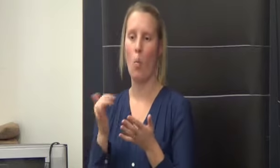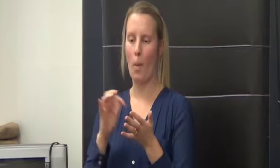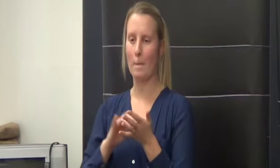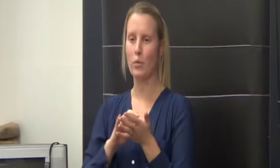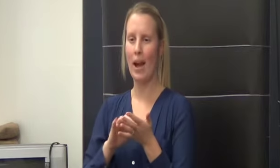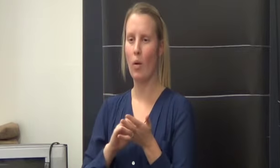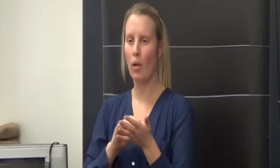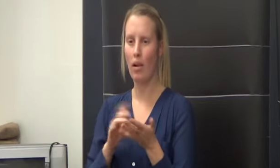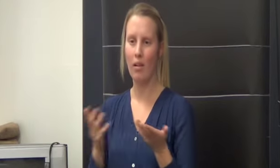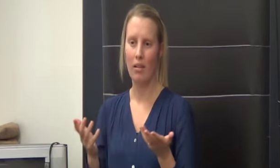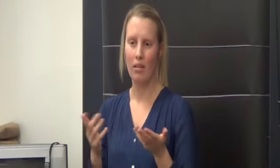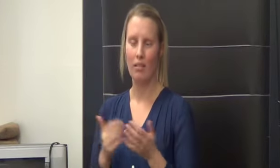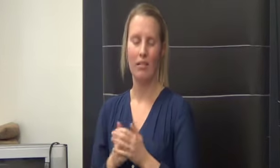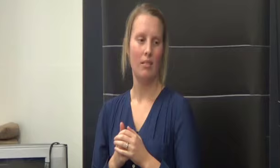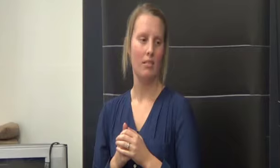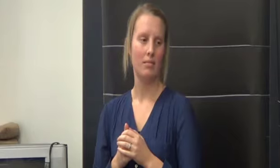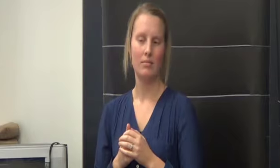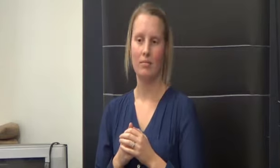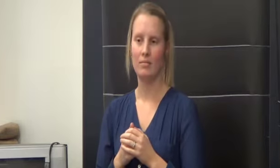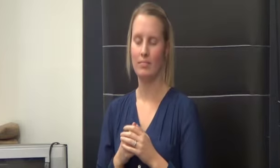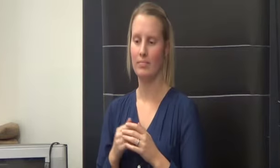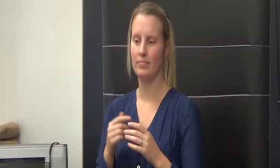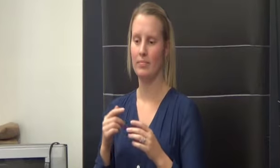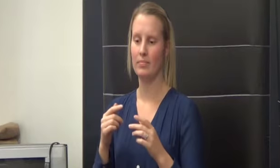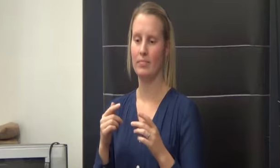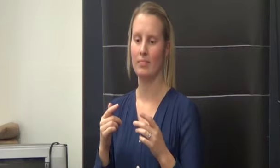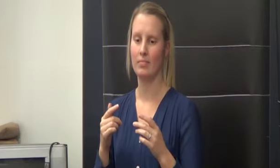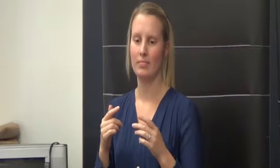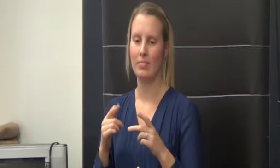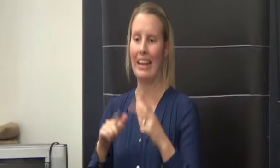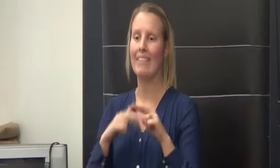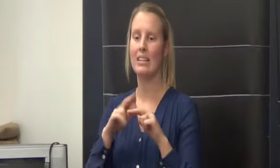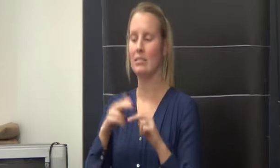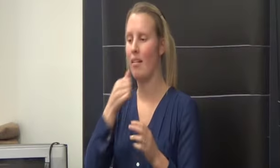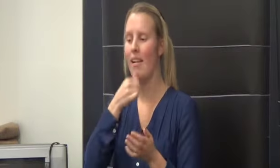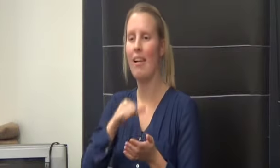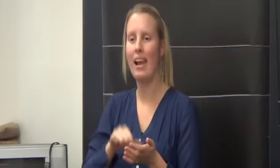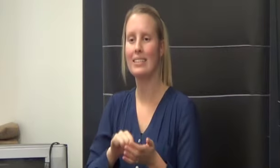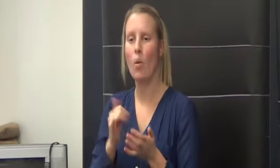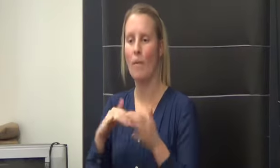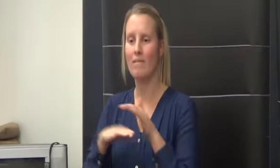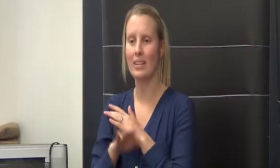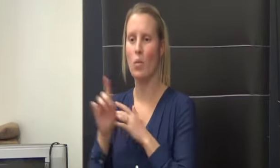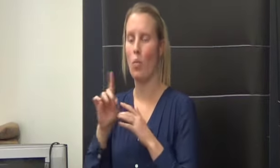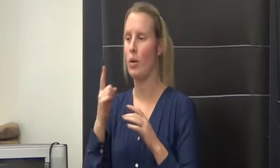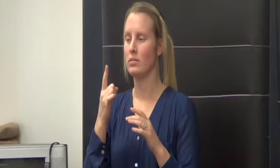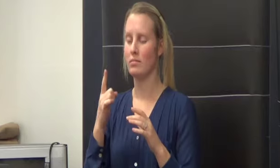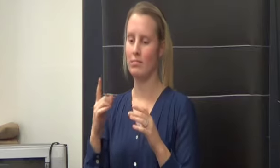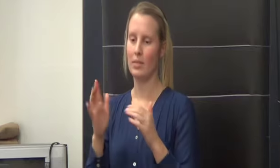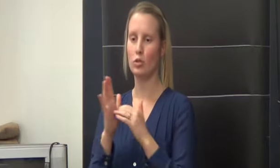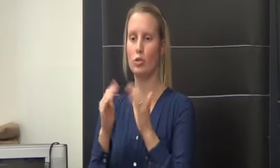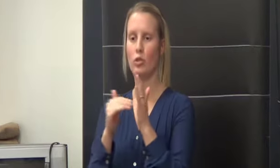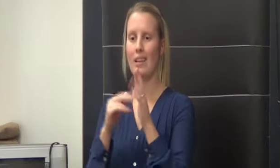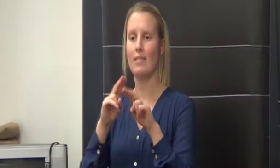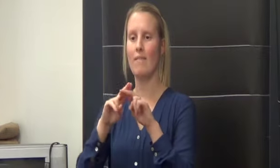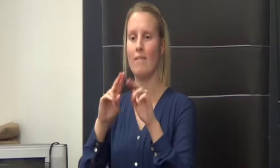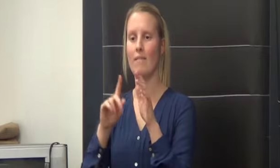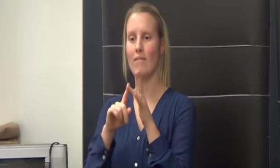If it's by print, if it's fax or letter, what size font is your best font so that people